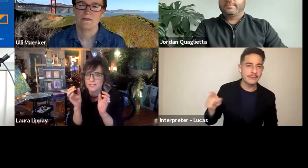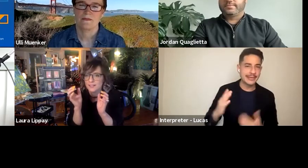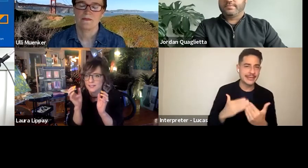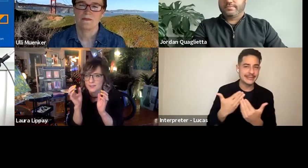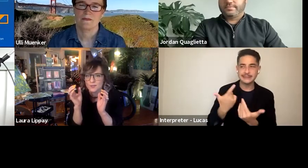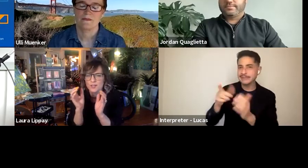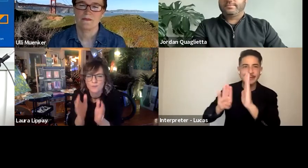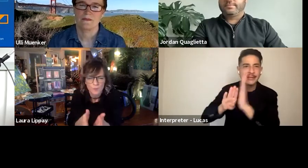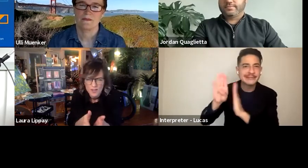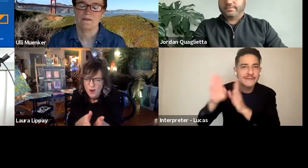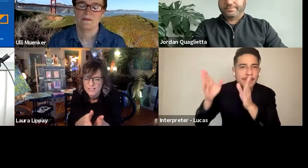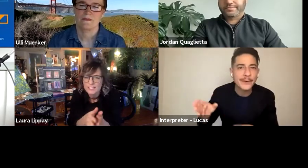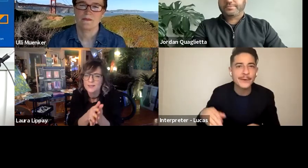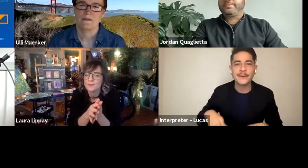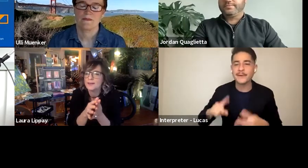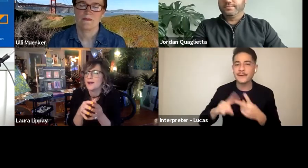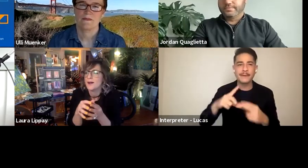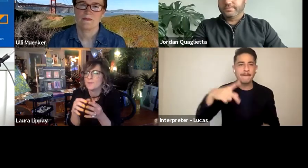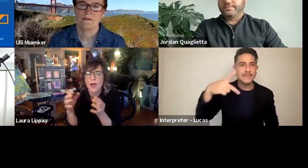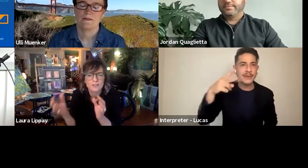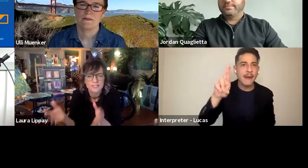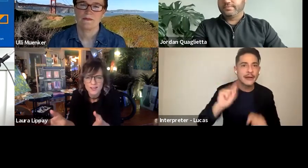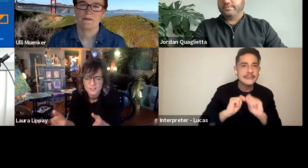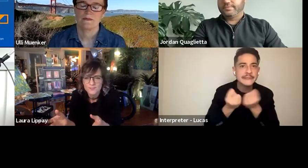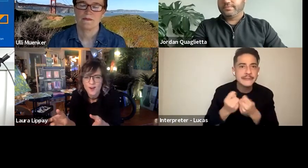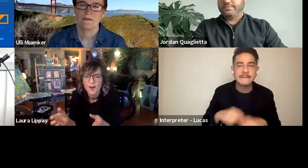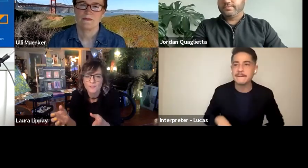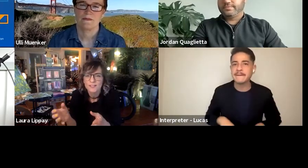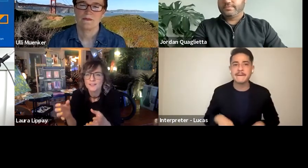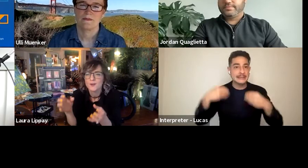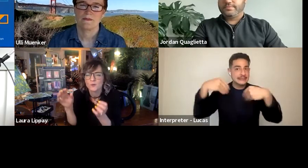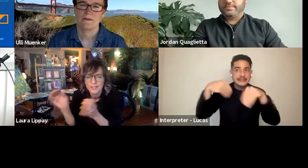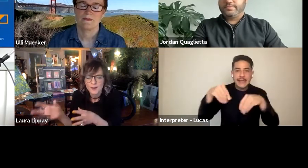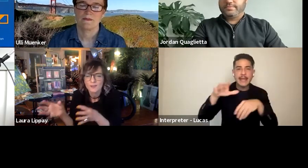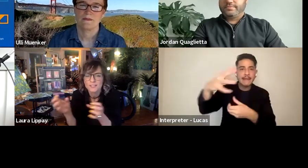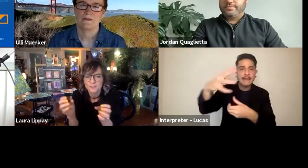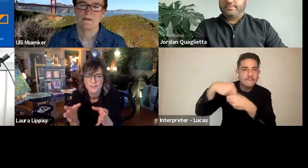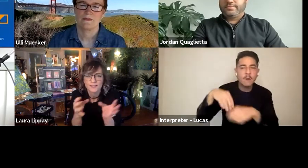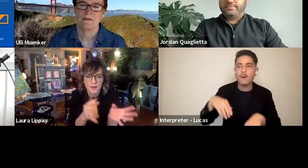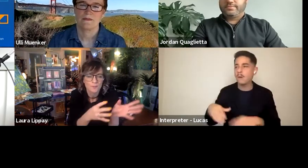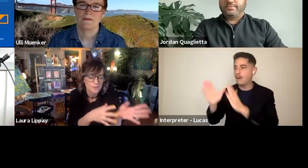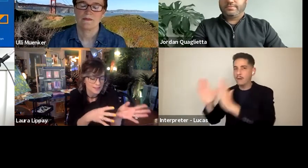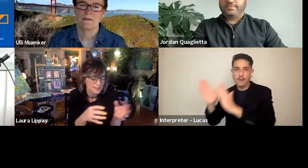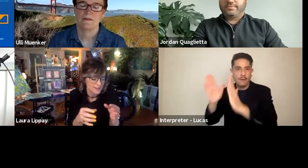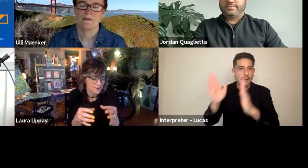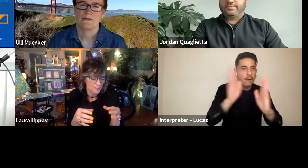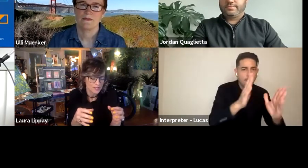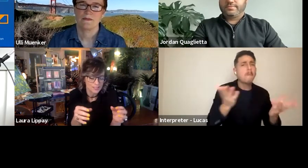Do you have a PR team? How is sales involved? Looking at all these different places.